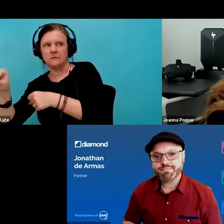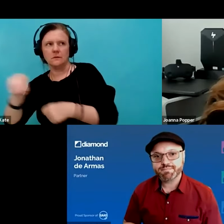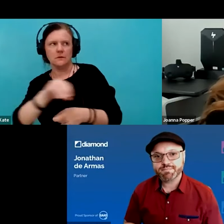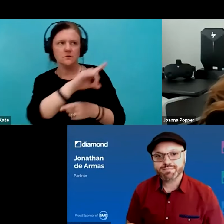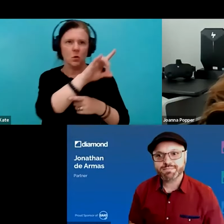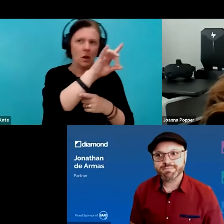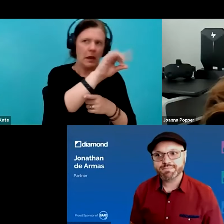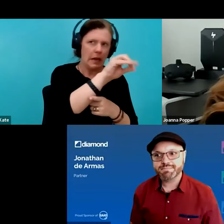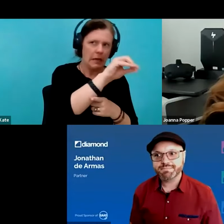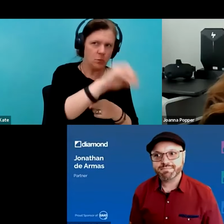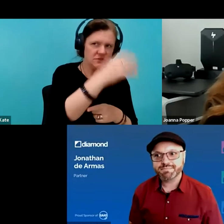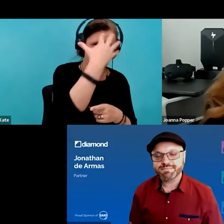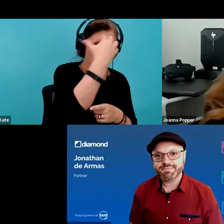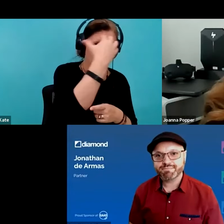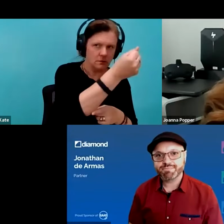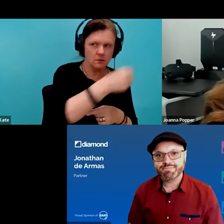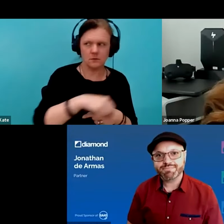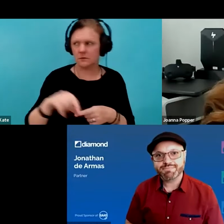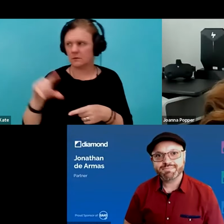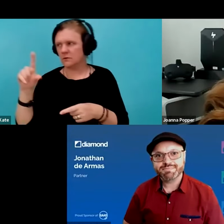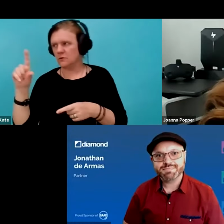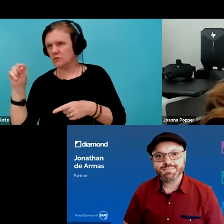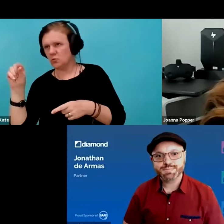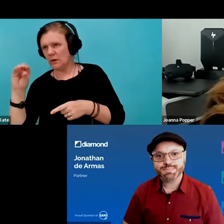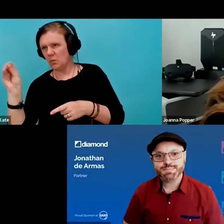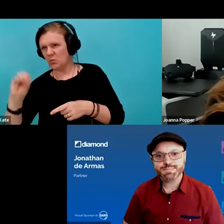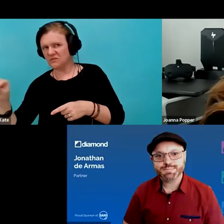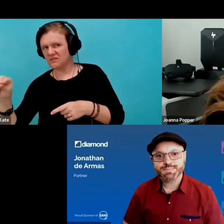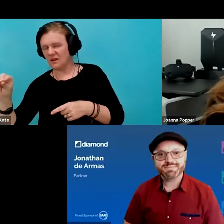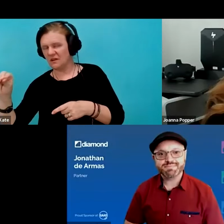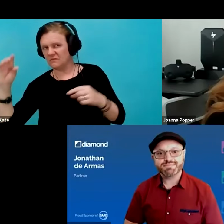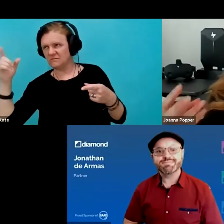That surgeon you you want him or her to have to have been trained in VR. And